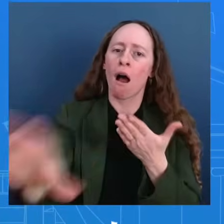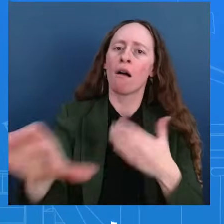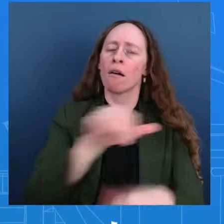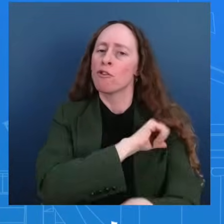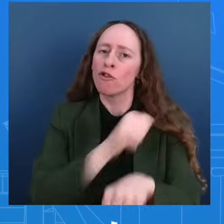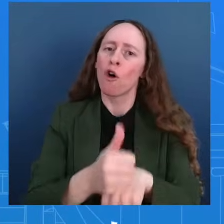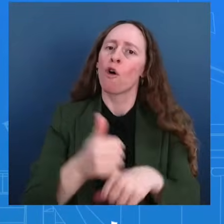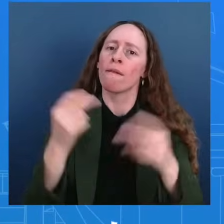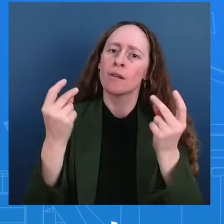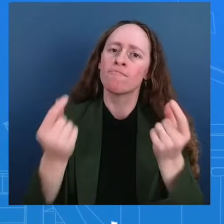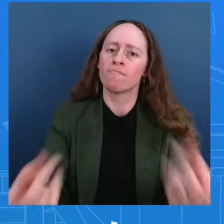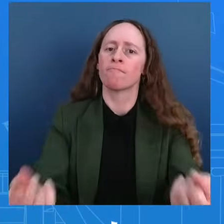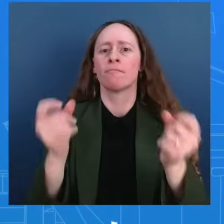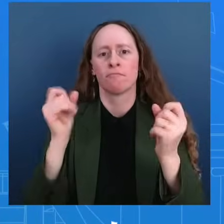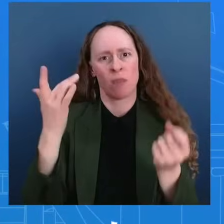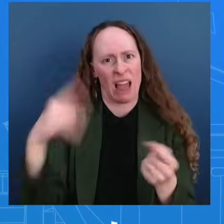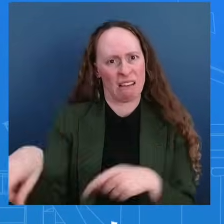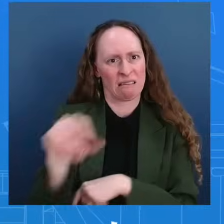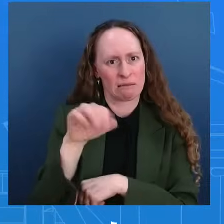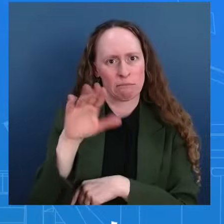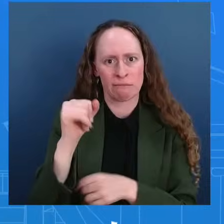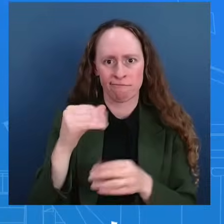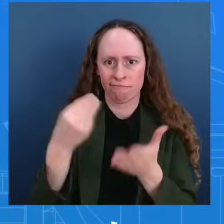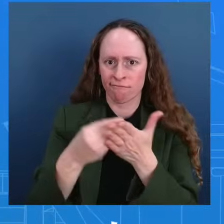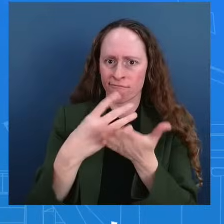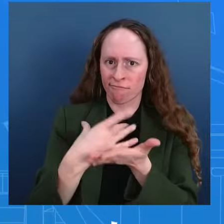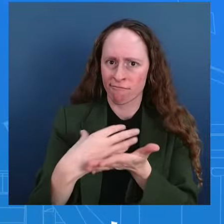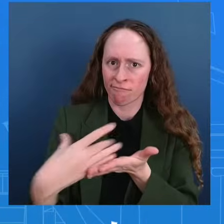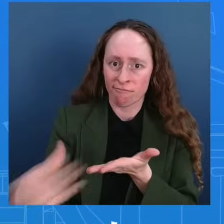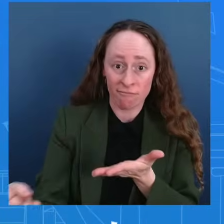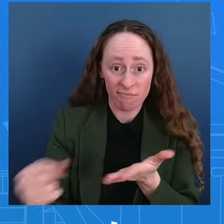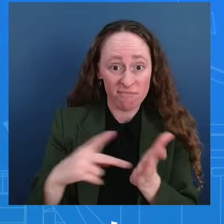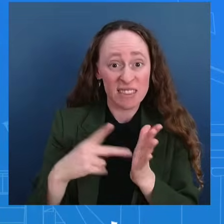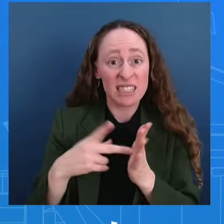Has he -- has he given up on -- Ms. Jean-Pierre: Well, what I will say -- The Press: -- calling Congress back? Ms. Jean-Pierre: -- what he did mention